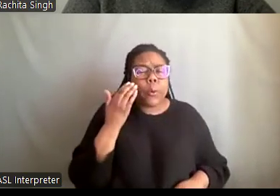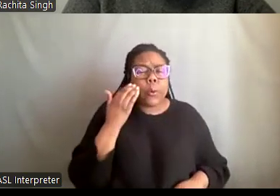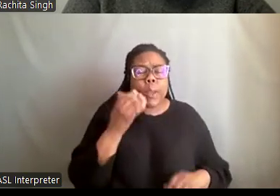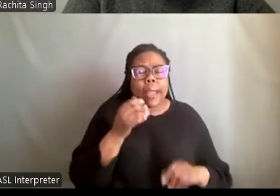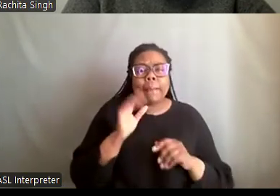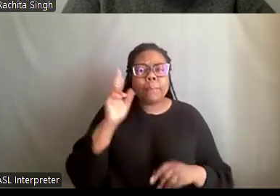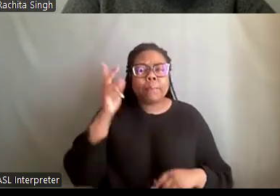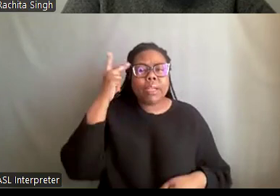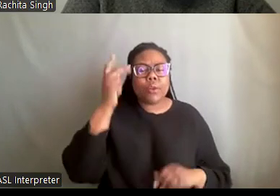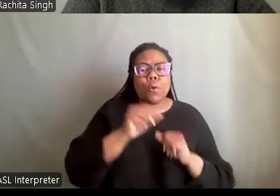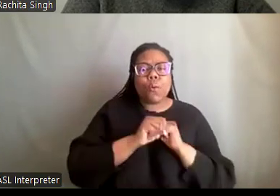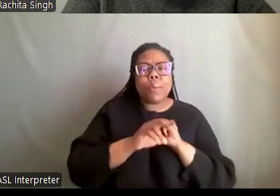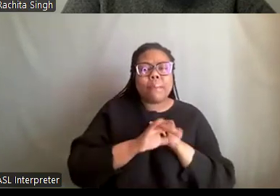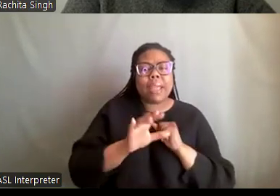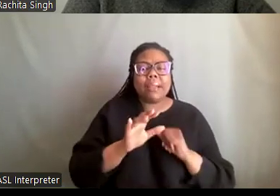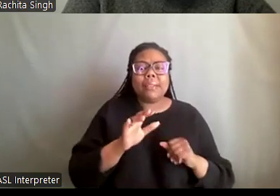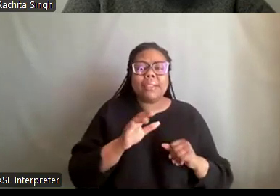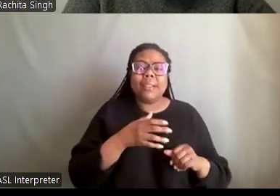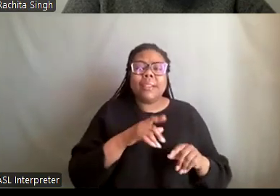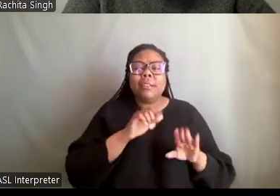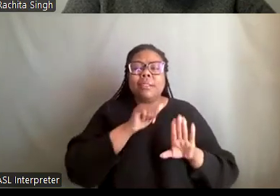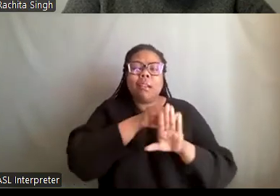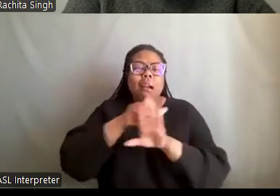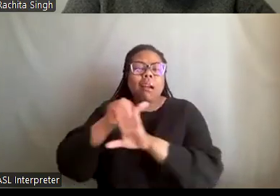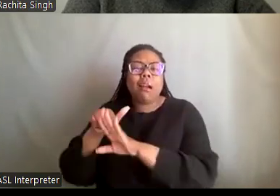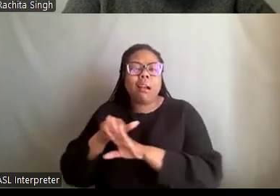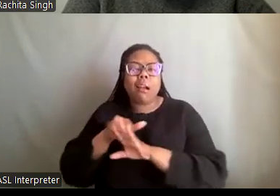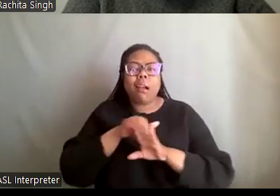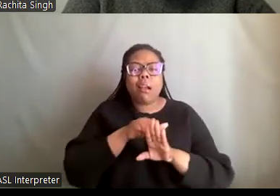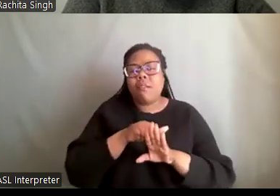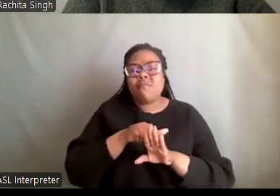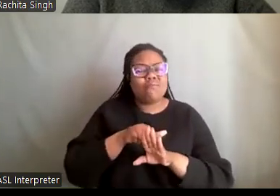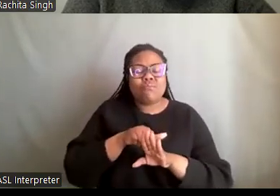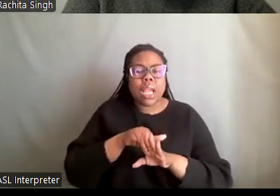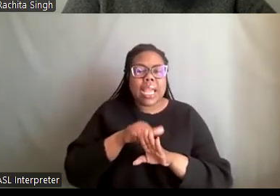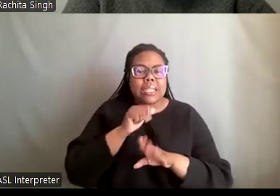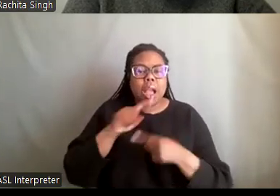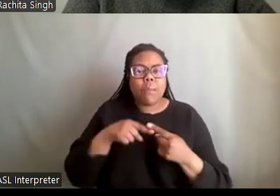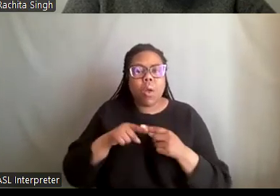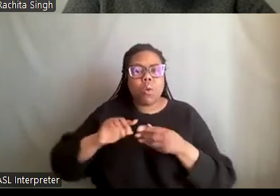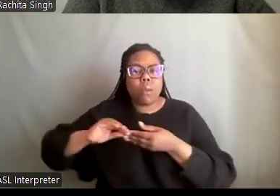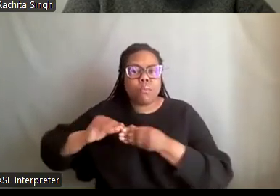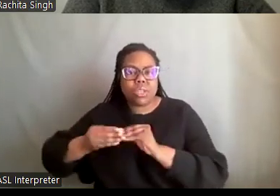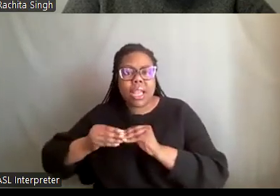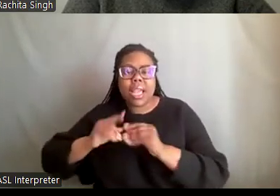knocking during a political campaign or election cycle, this is so much more than that . You're not trying to hit